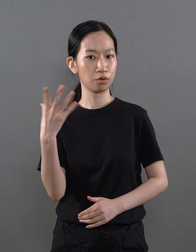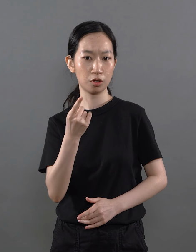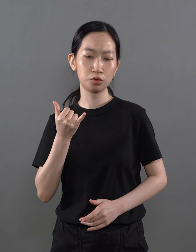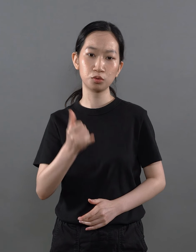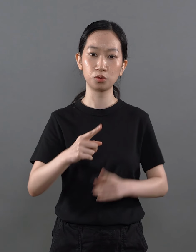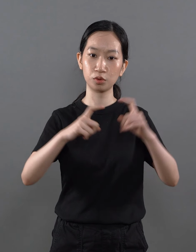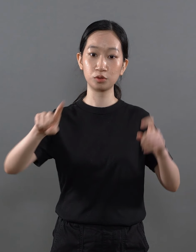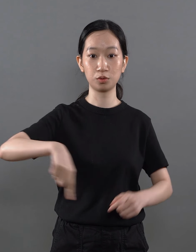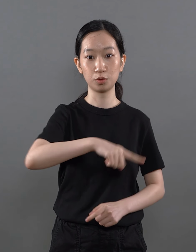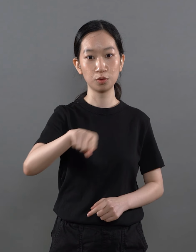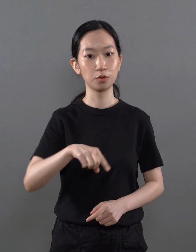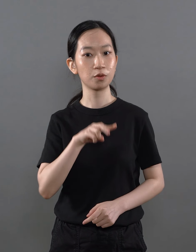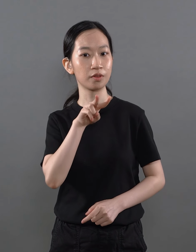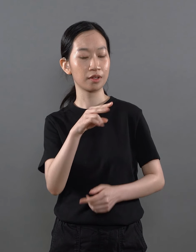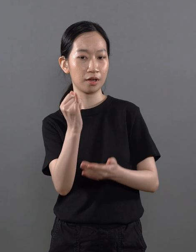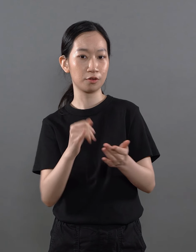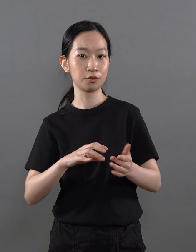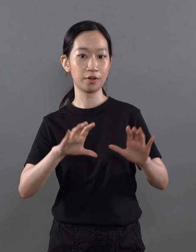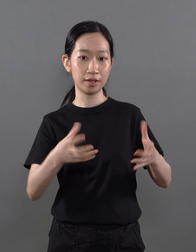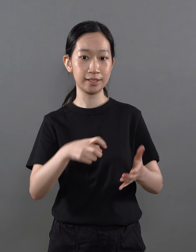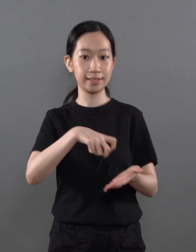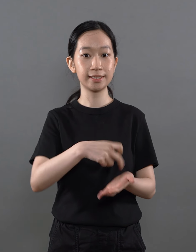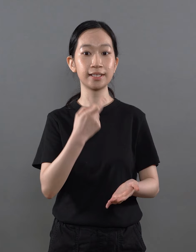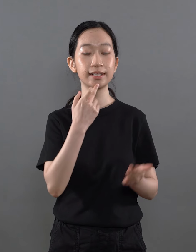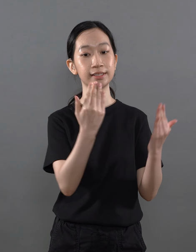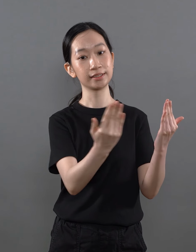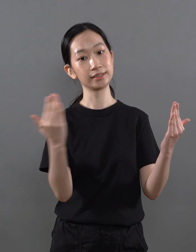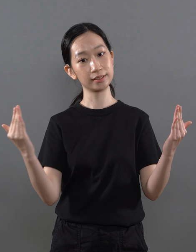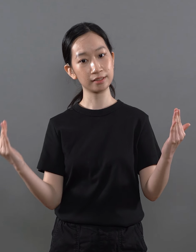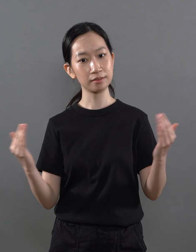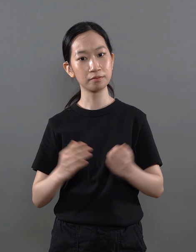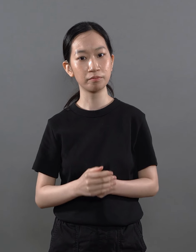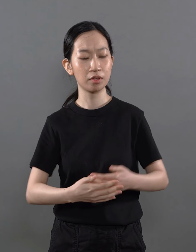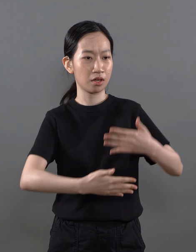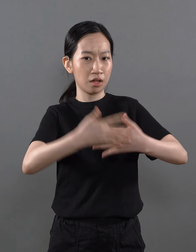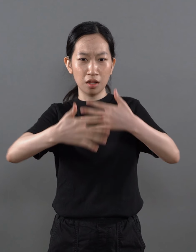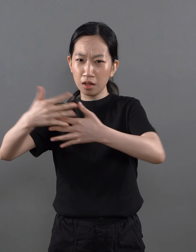when I was 18 or 19 to see an exhibition by an upperclassman in the Fine Arts Department